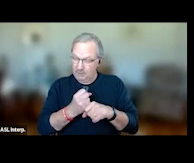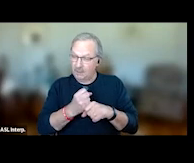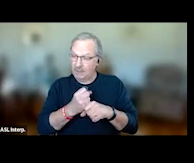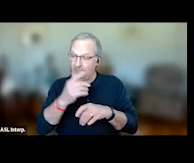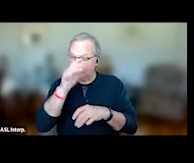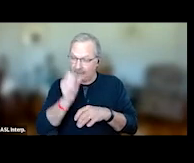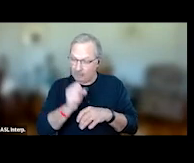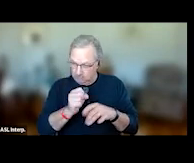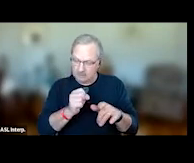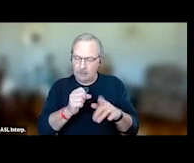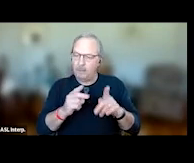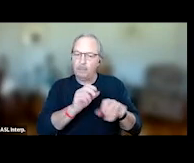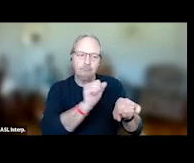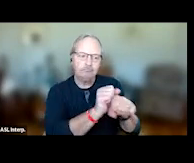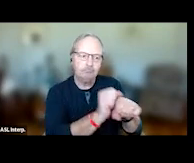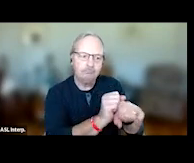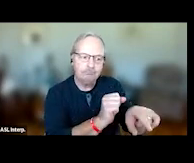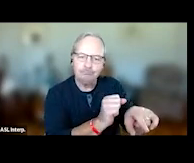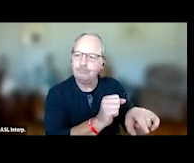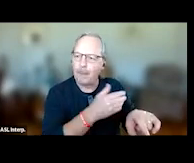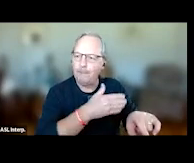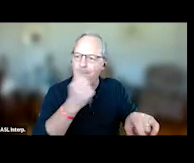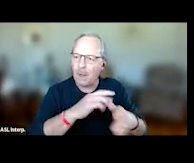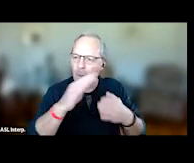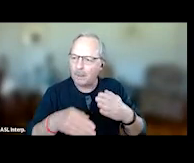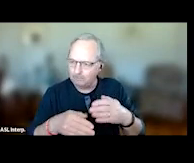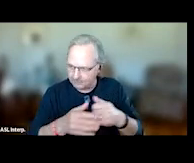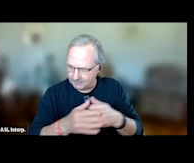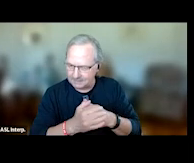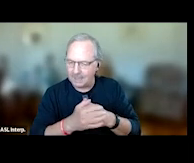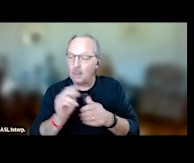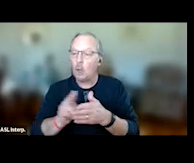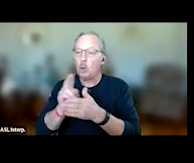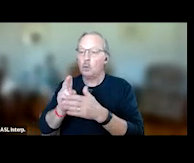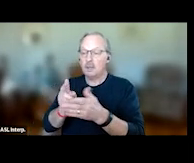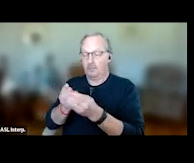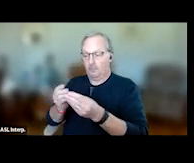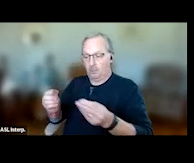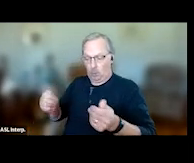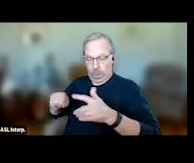they tend to have better outcomes and also the utilization of recovery-oriented services overall.